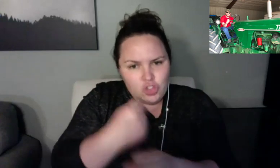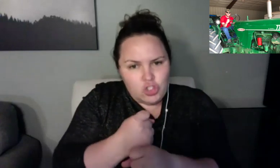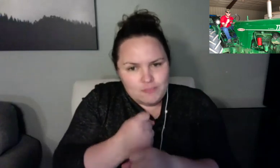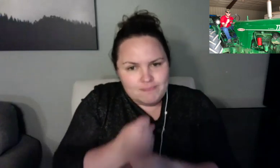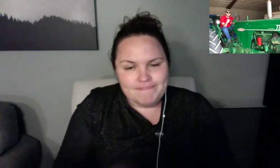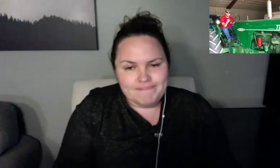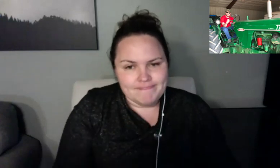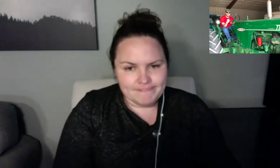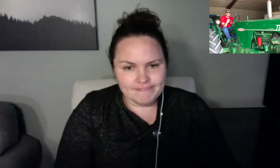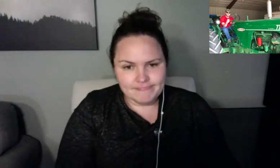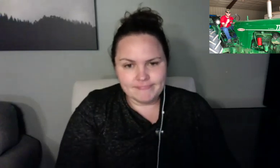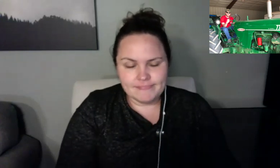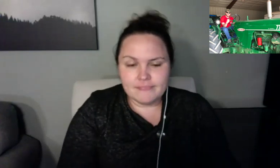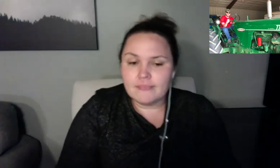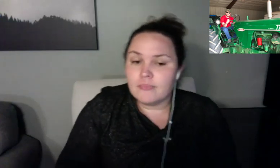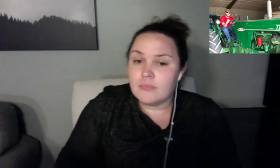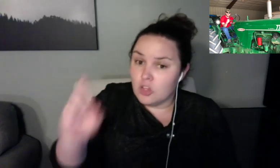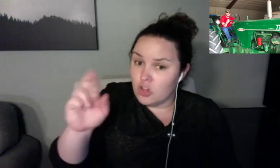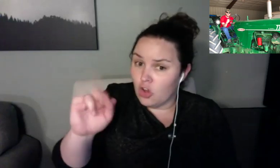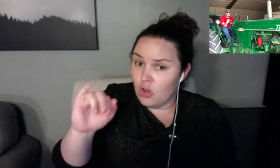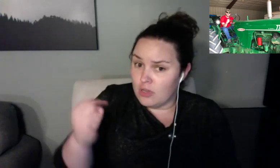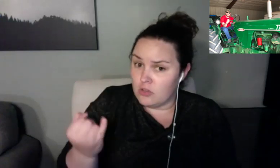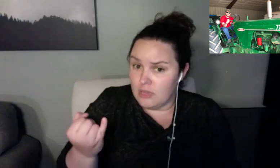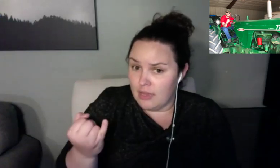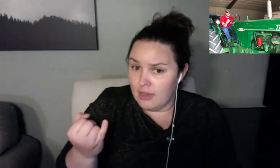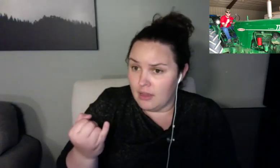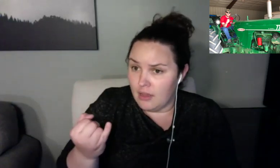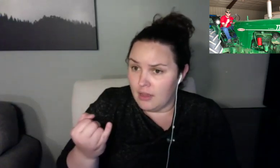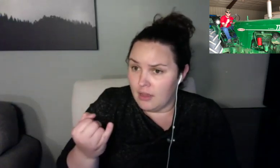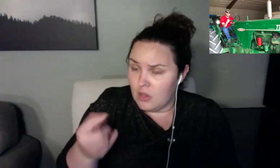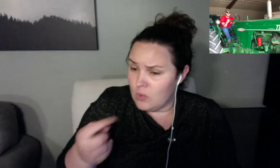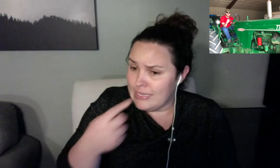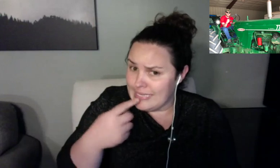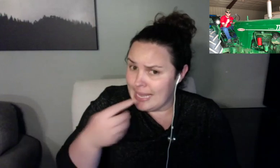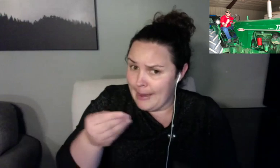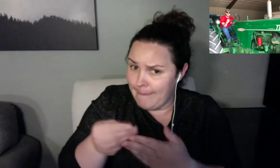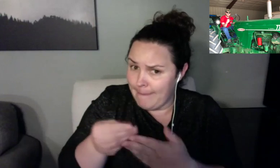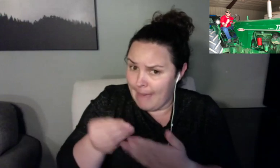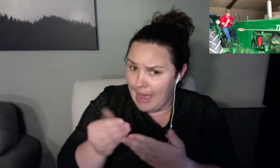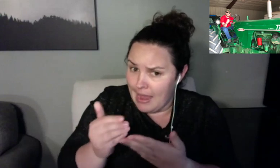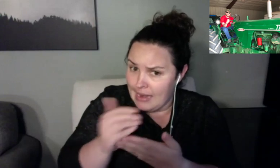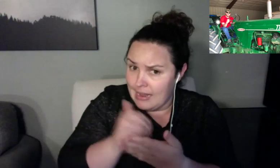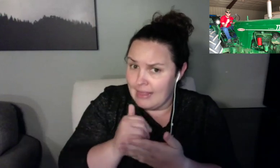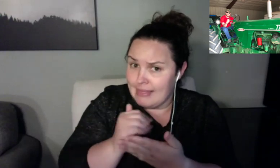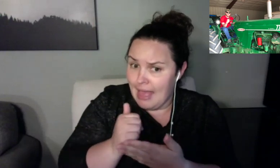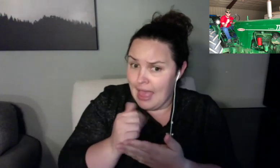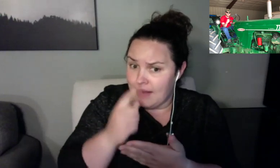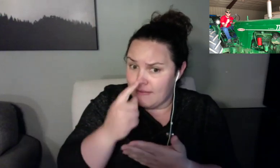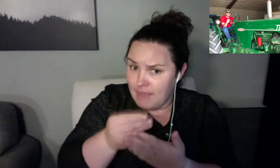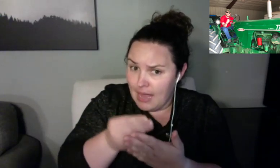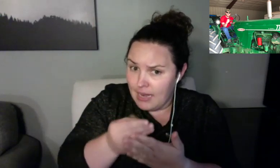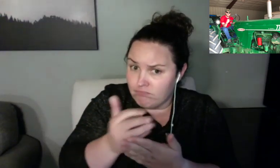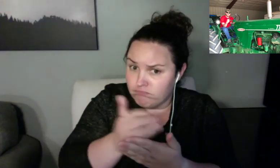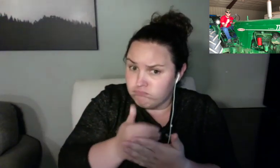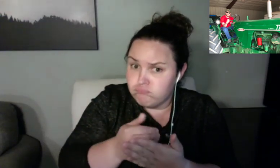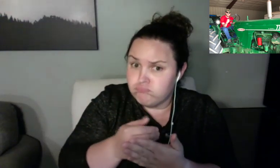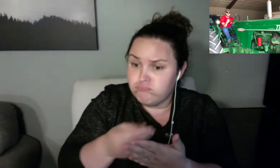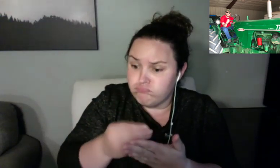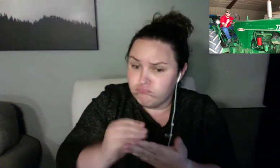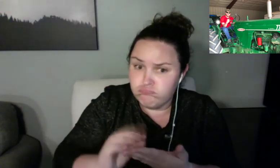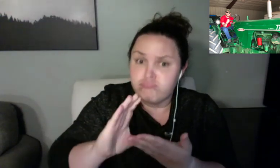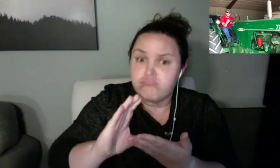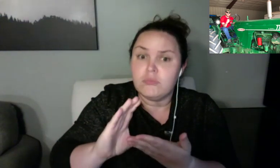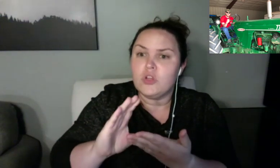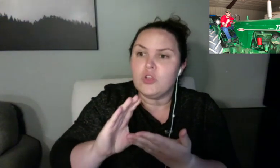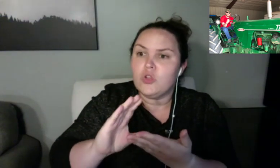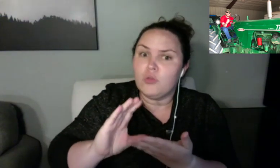And you said that the funds that you raised during the fundraiser go to eyesight research, correct?